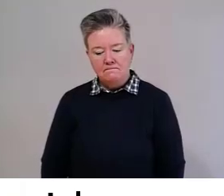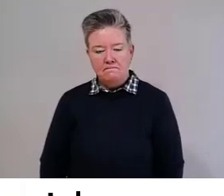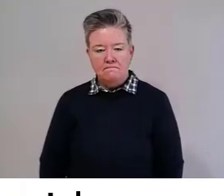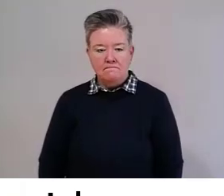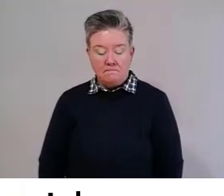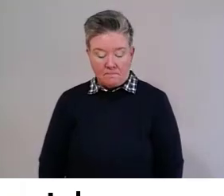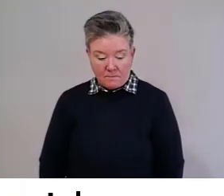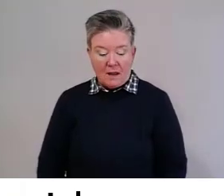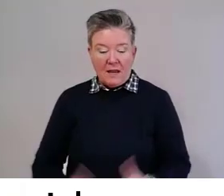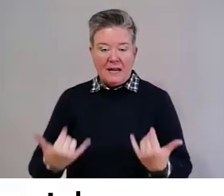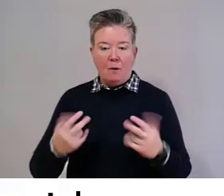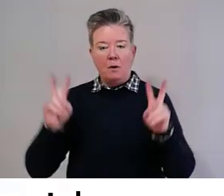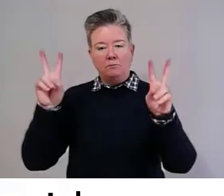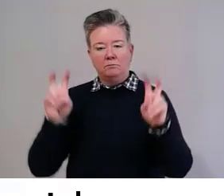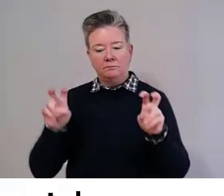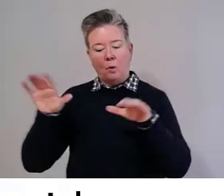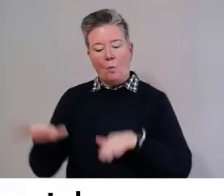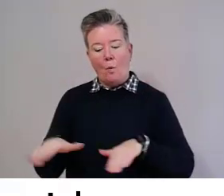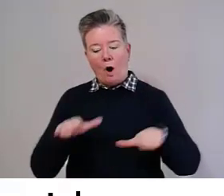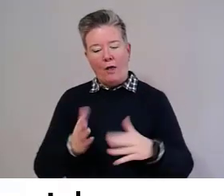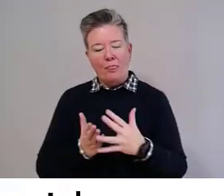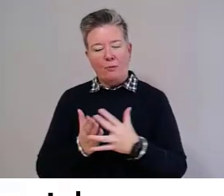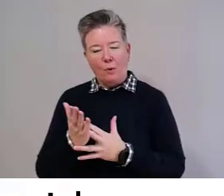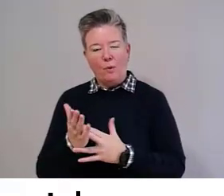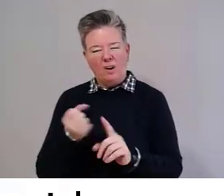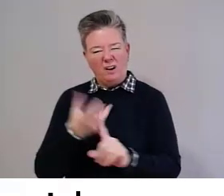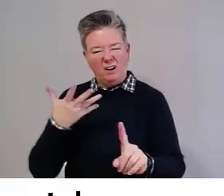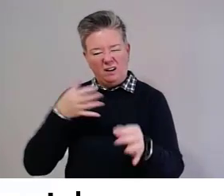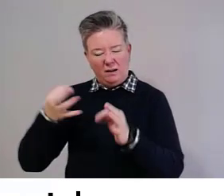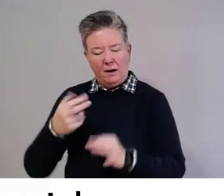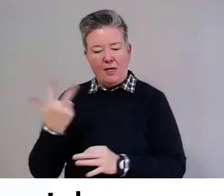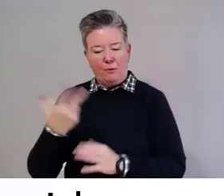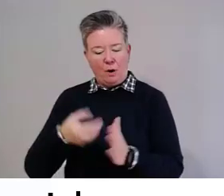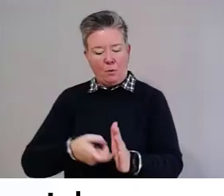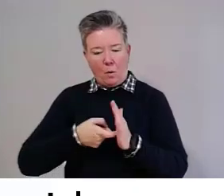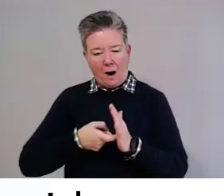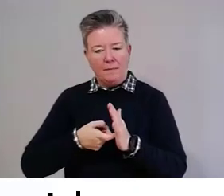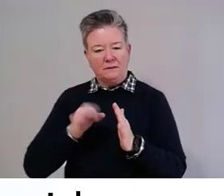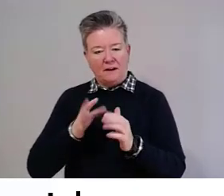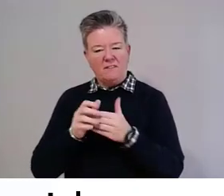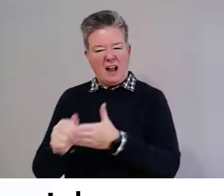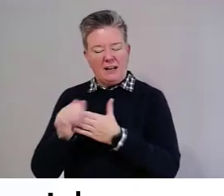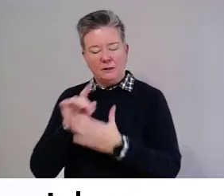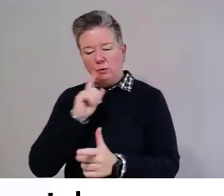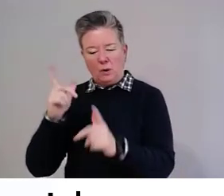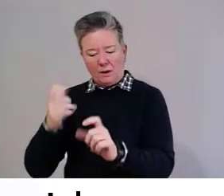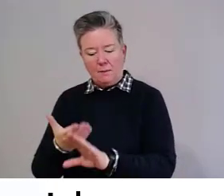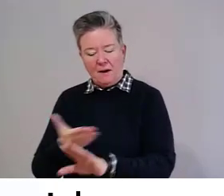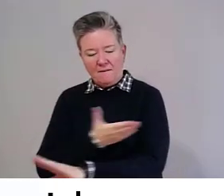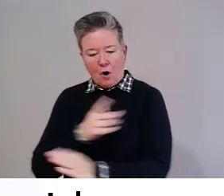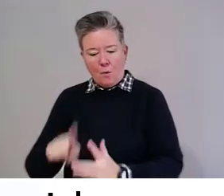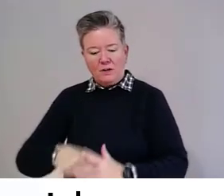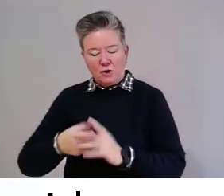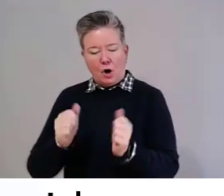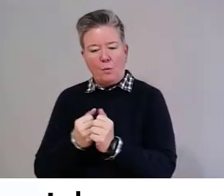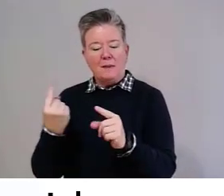So we're going to walk through those three requirement pieces of guidance really quickly before we get into some practical strategies.